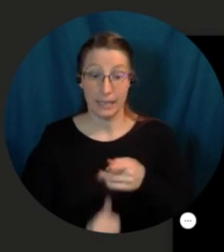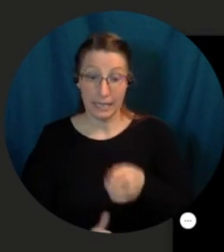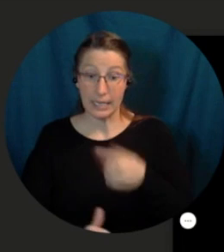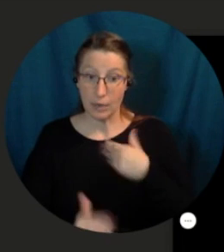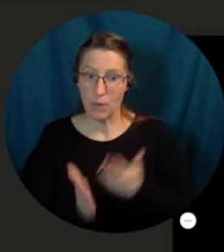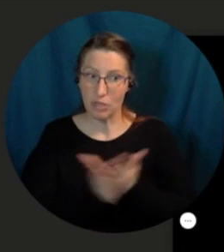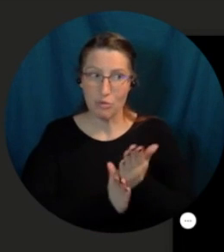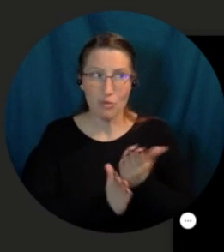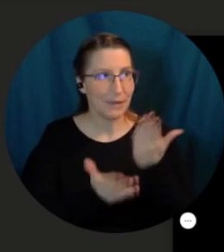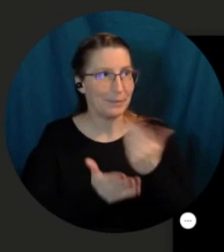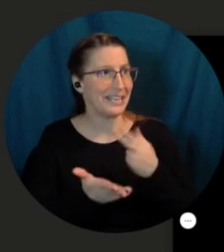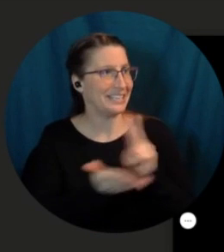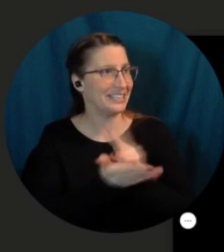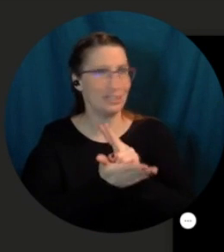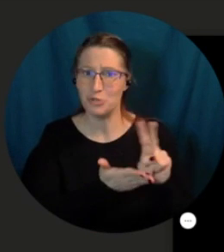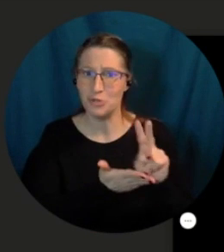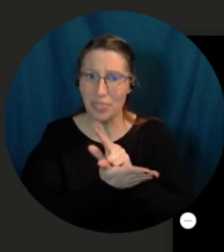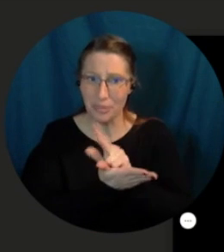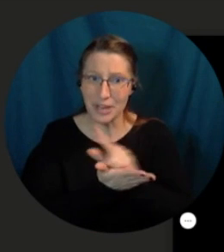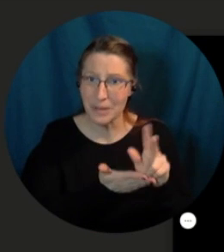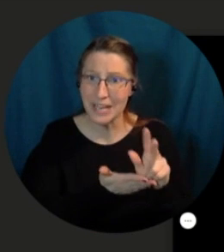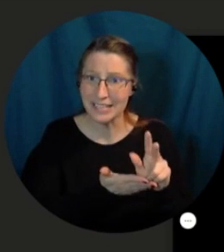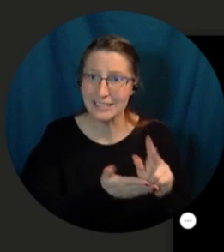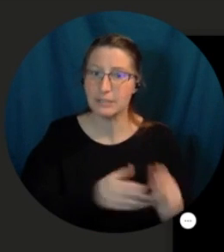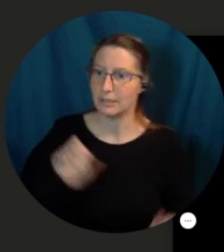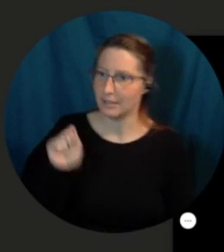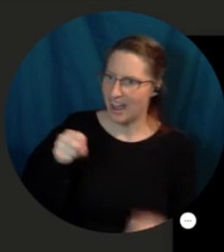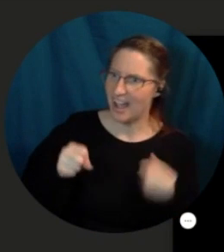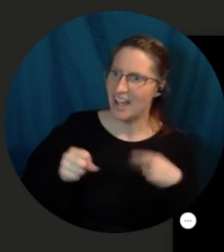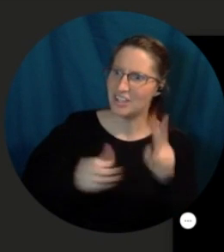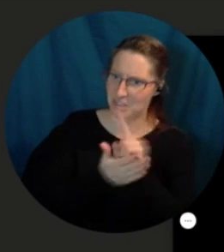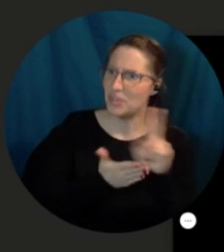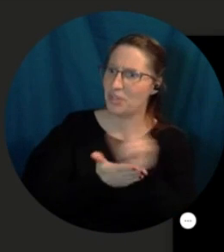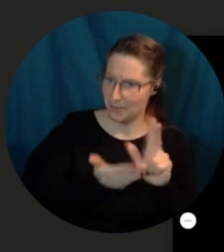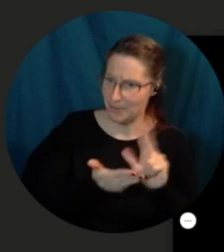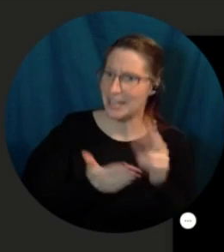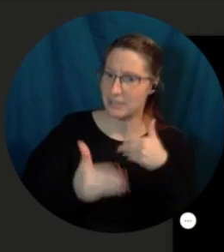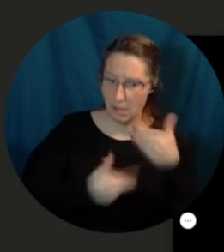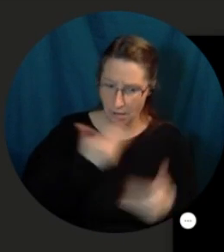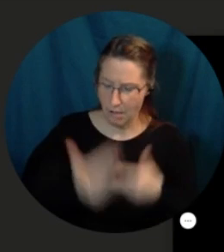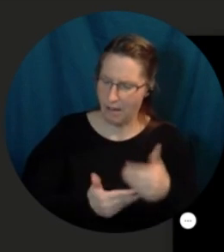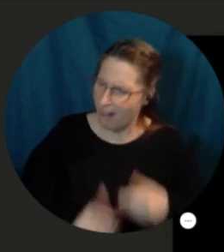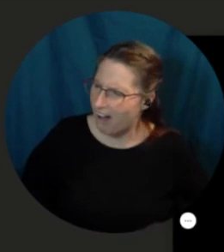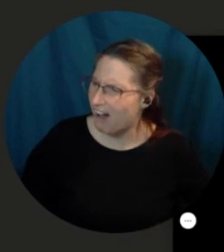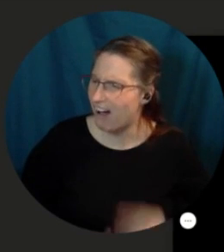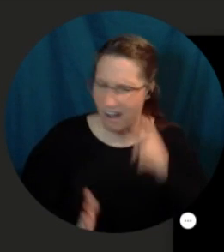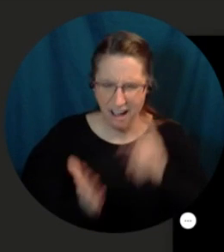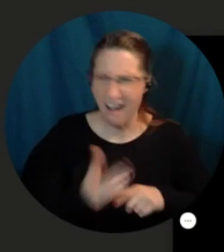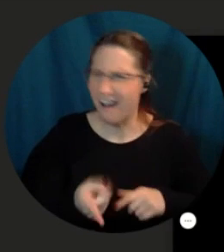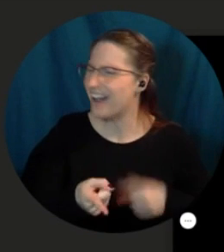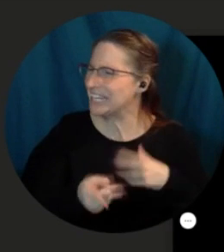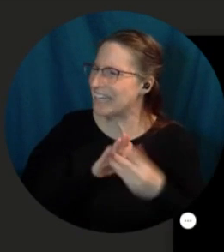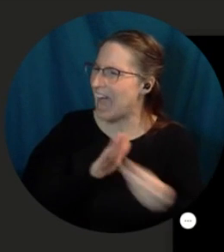Yeah, I think it was. It was like two or three weeks that he got through. Yeah. And we were so proud, and then we